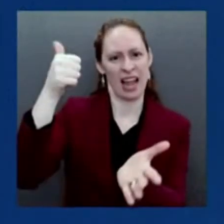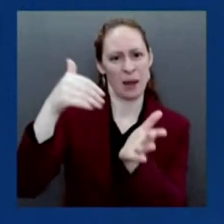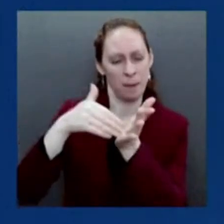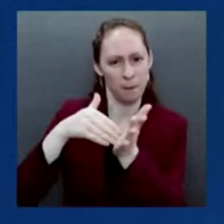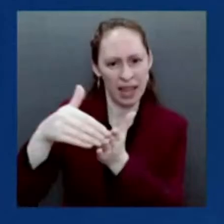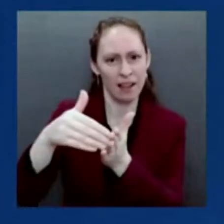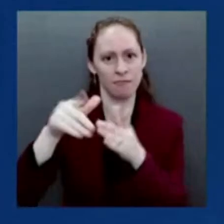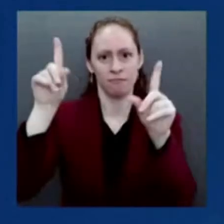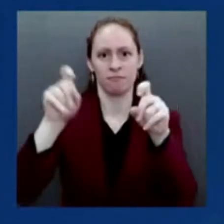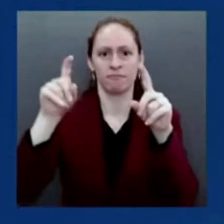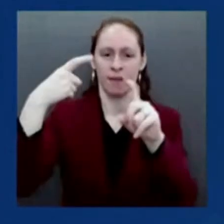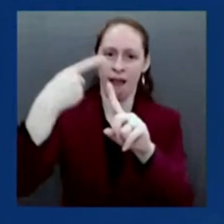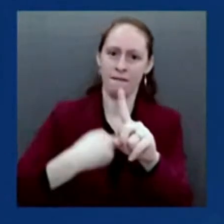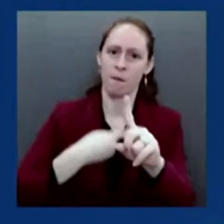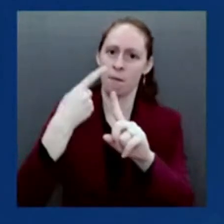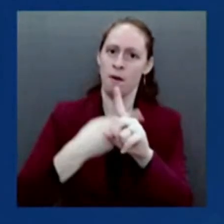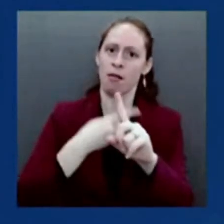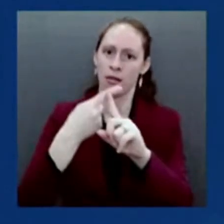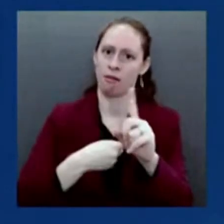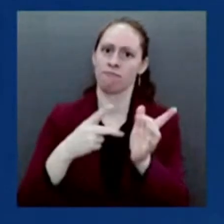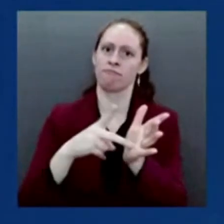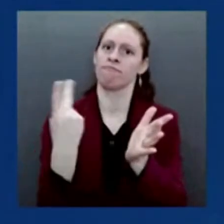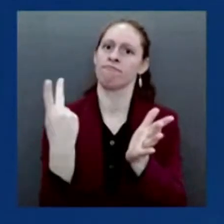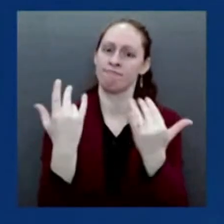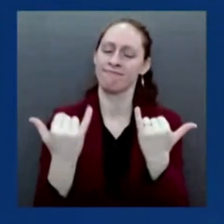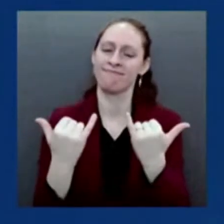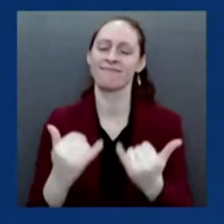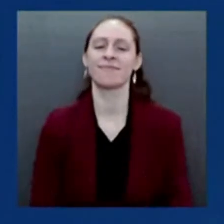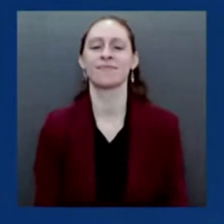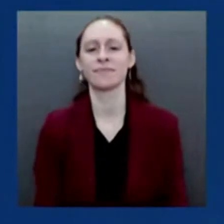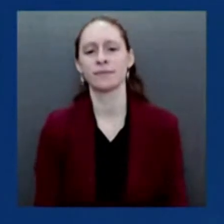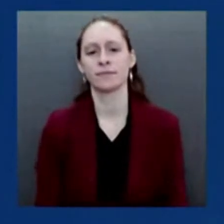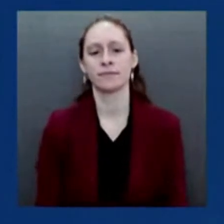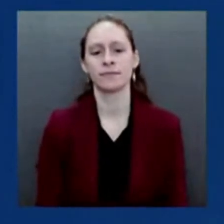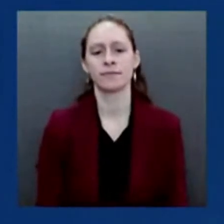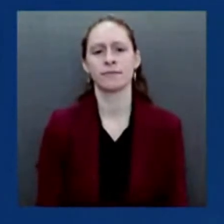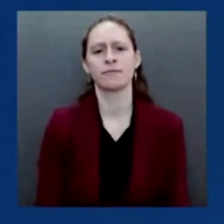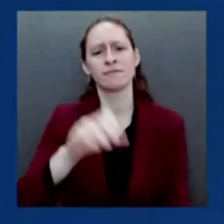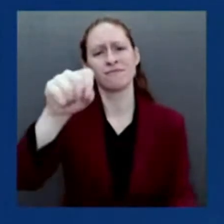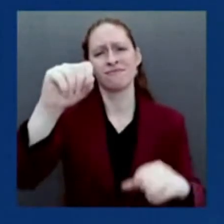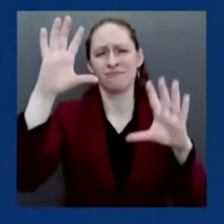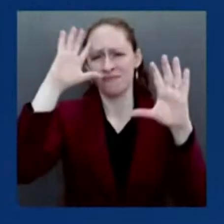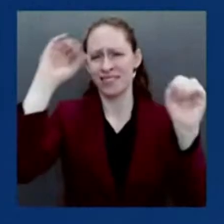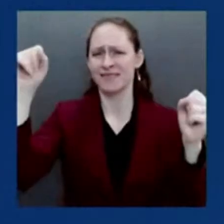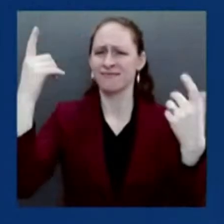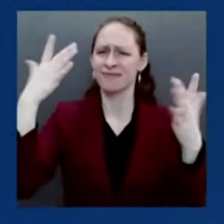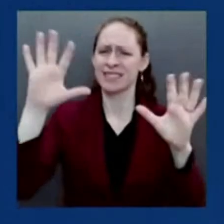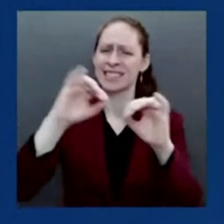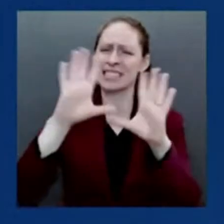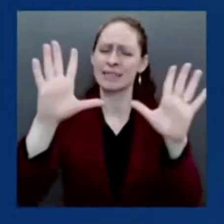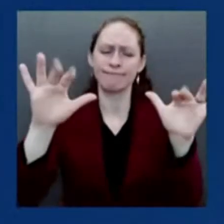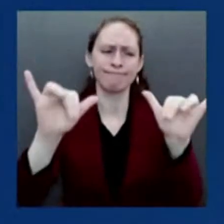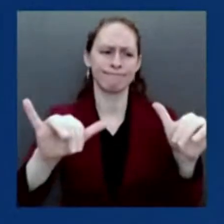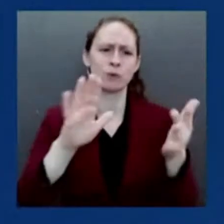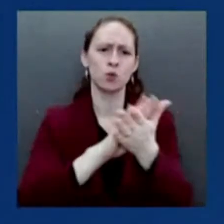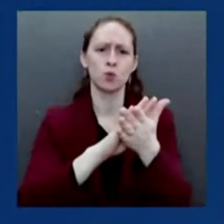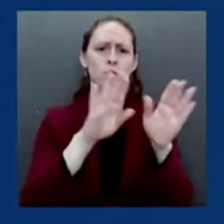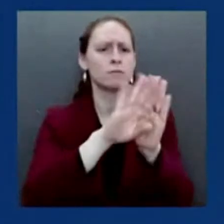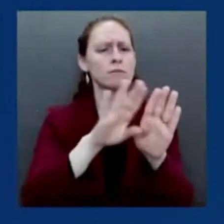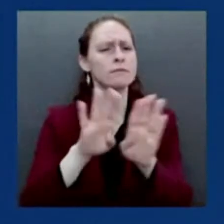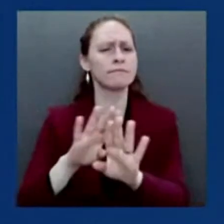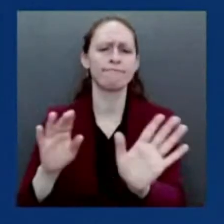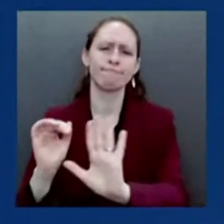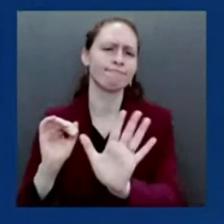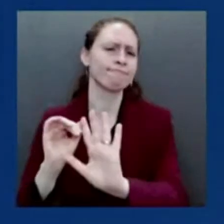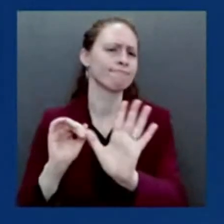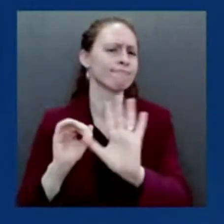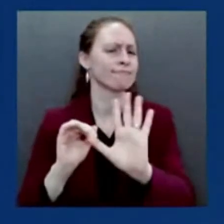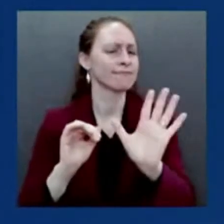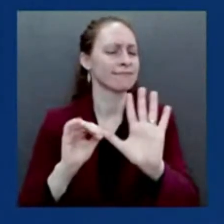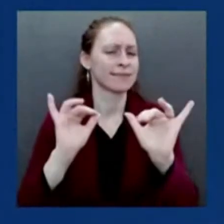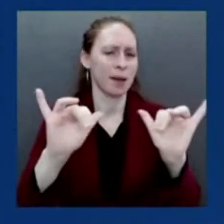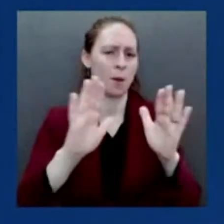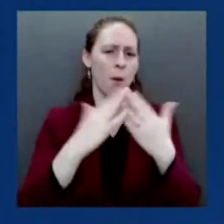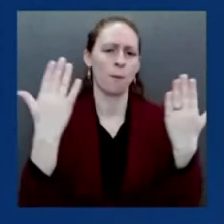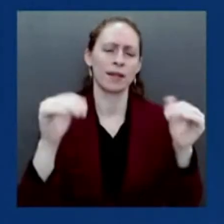PERFORMING IN NOVEMBER.